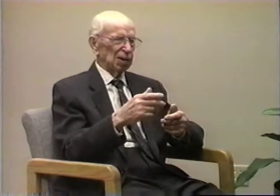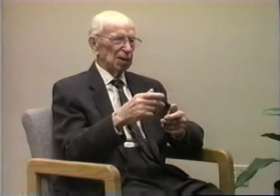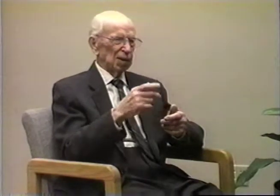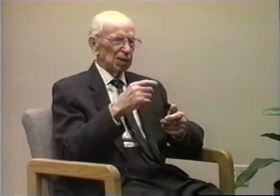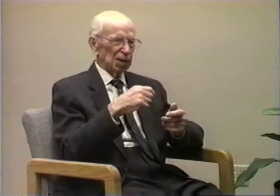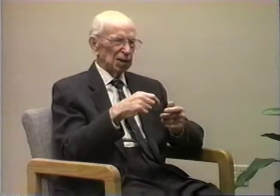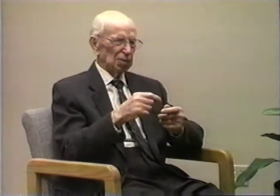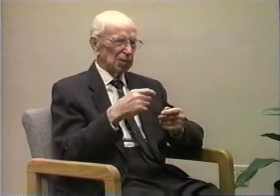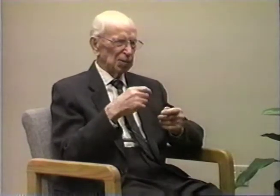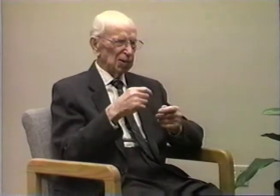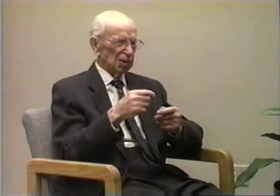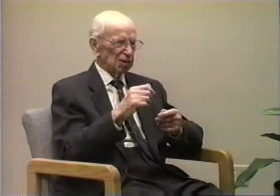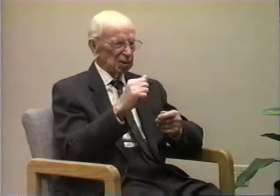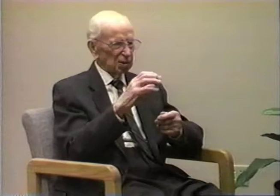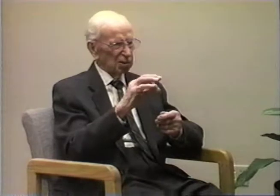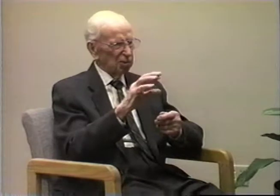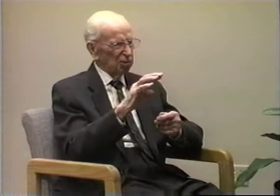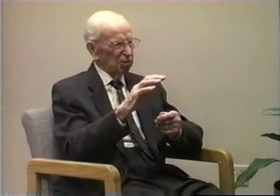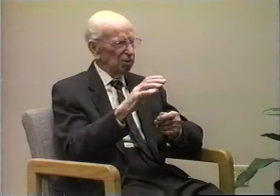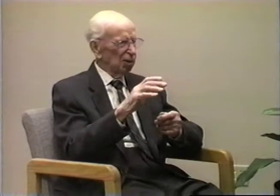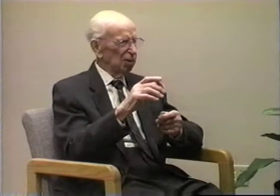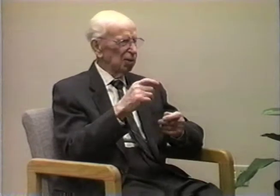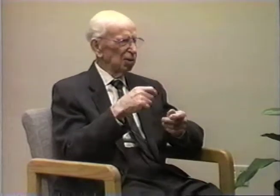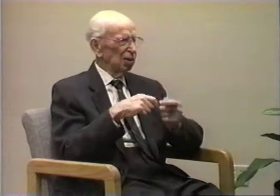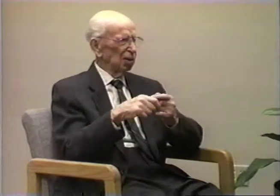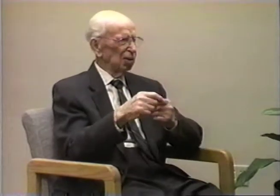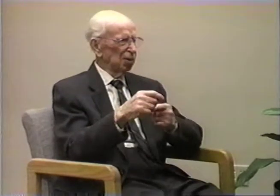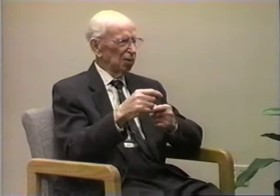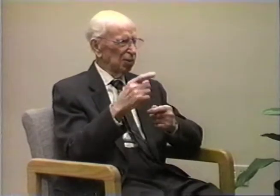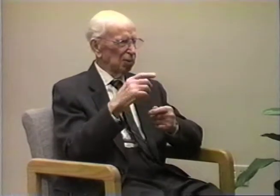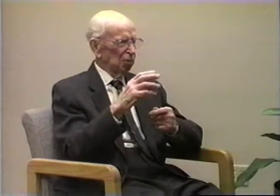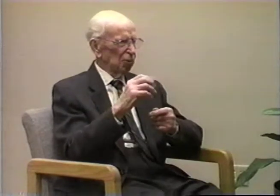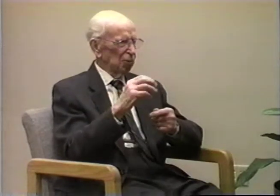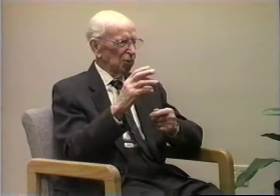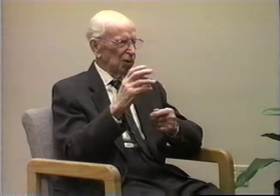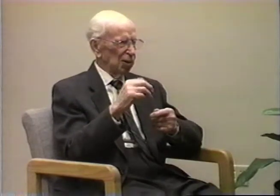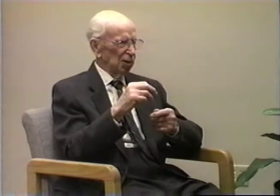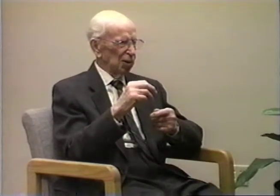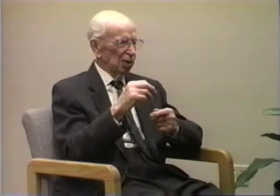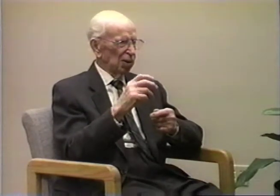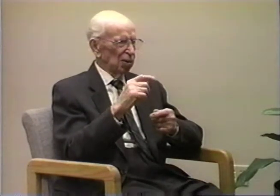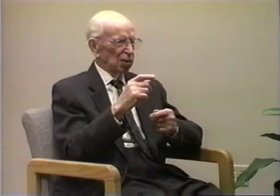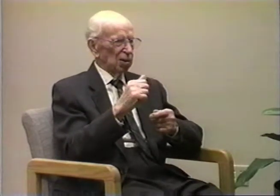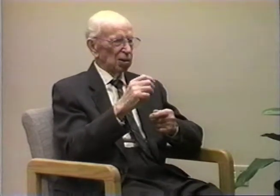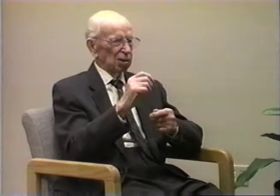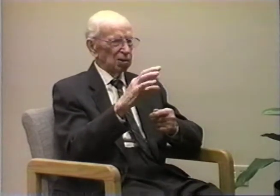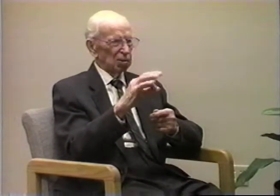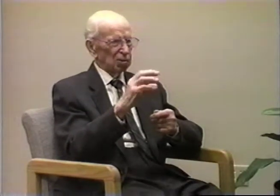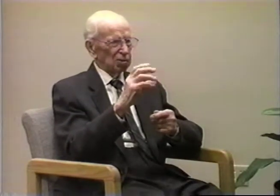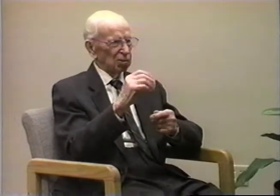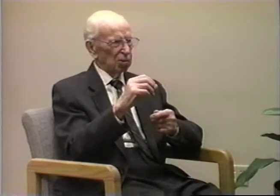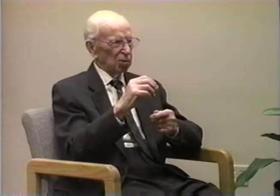He died and I replaced him on the board in 1945.